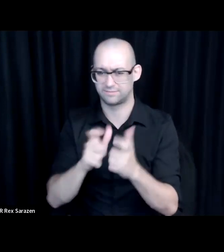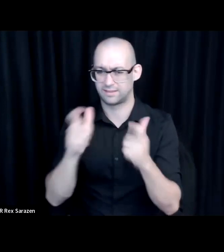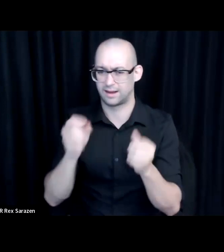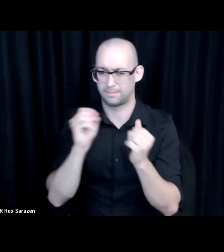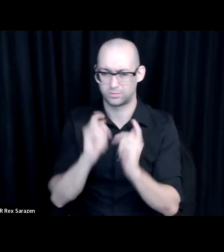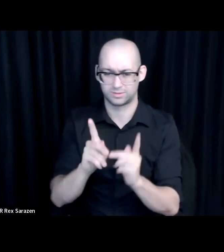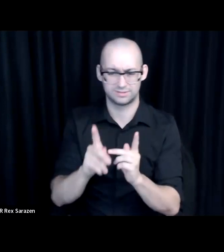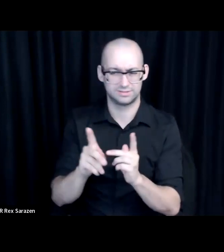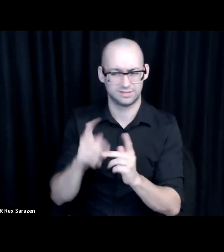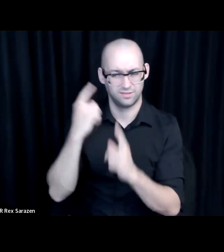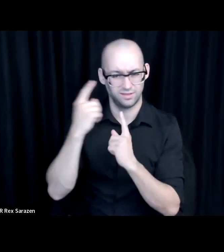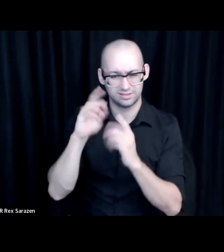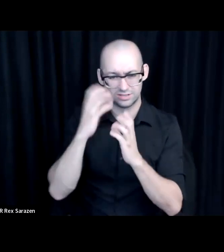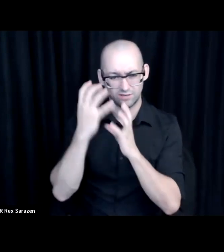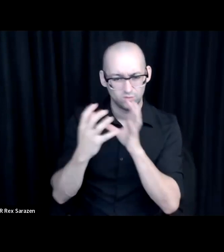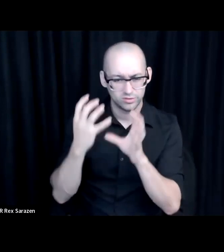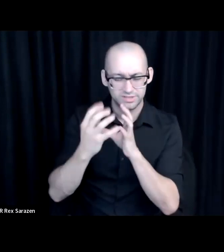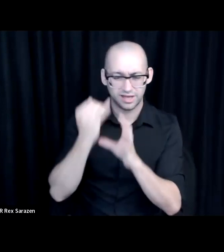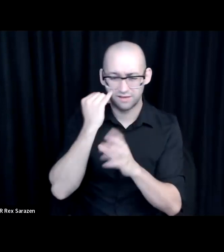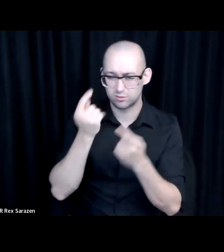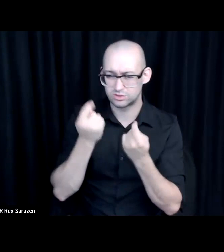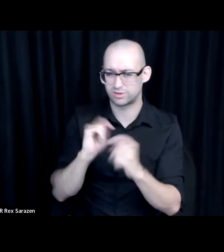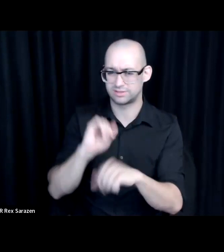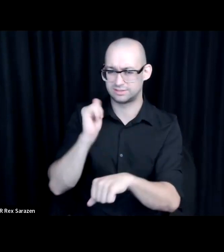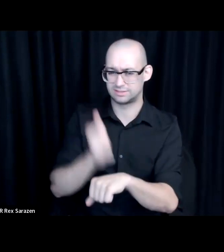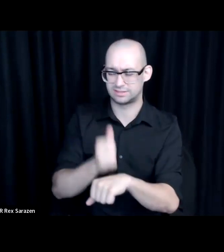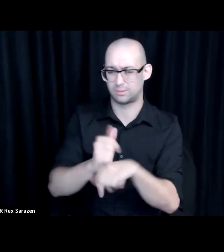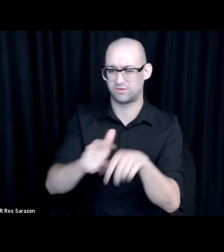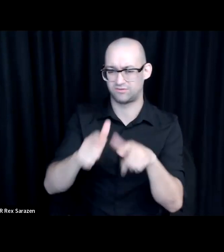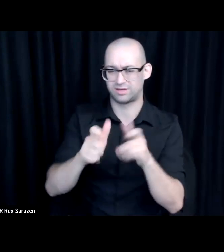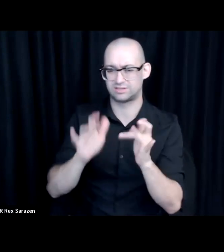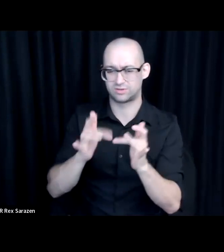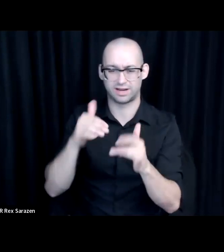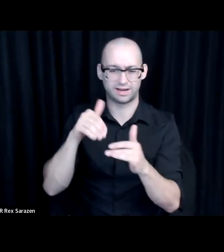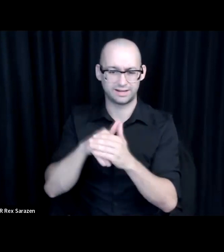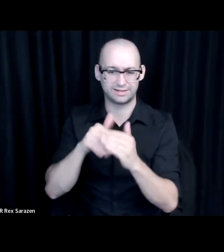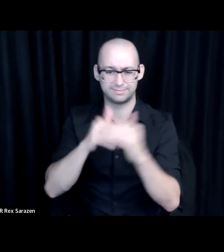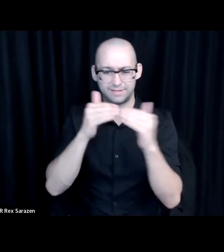confusing if you're trying to deploy broadband in an equitable way. But we really do want to